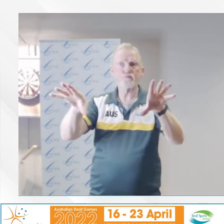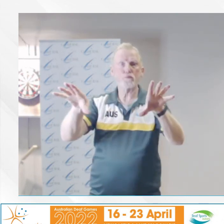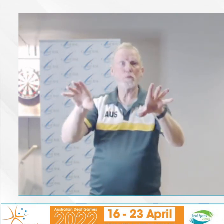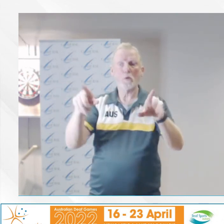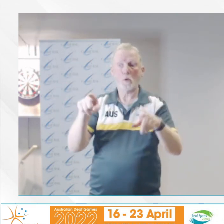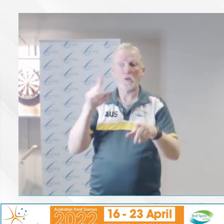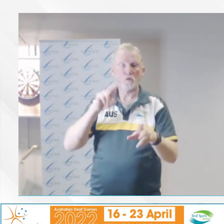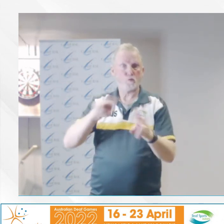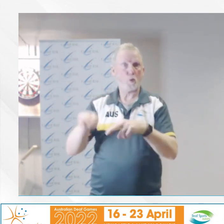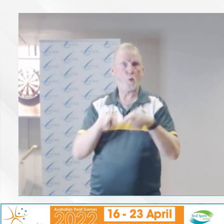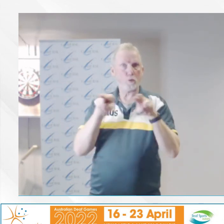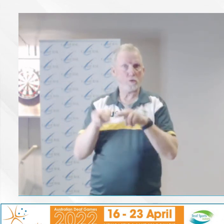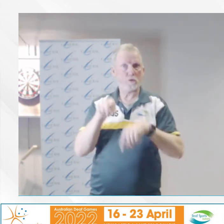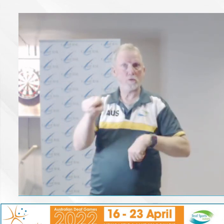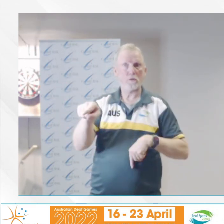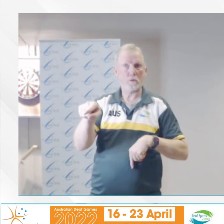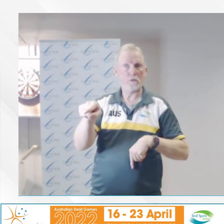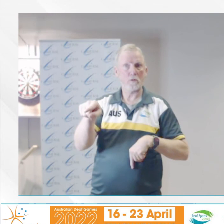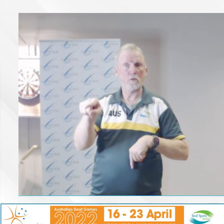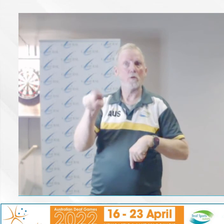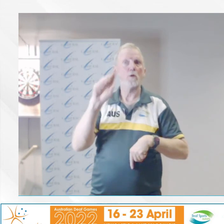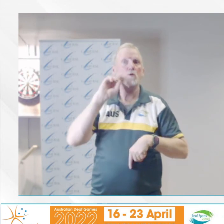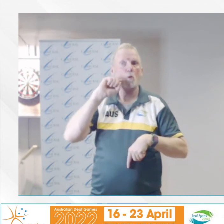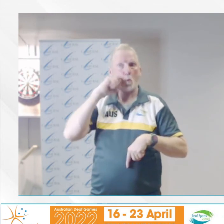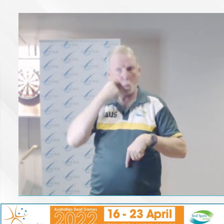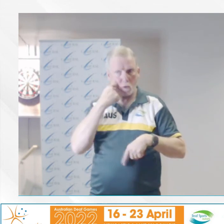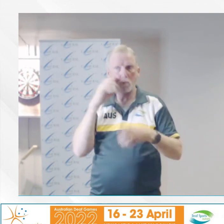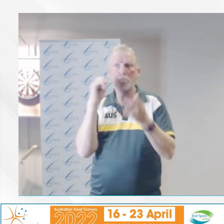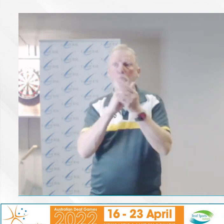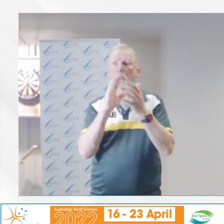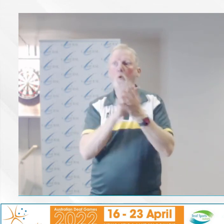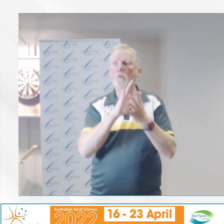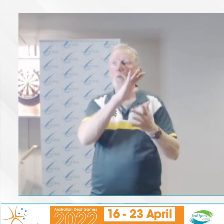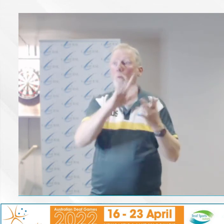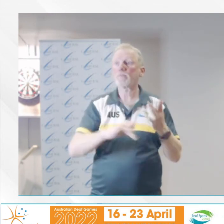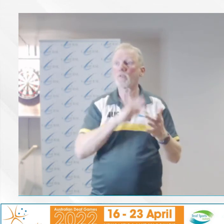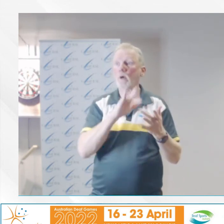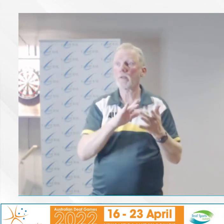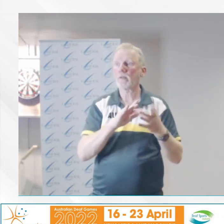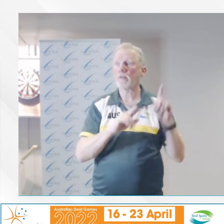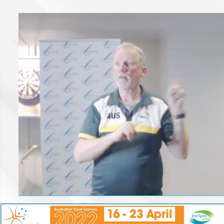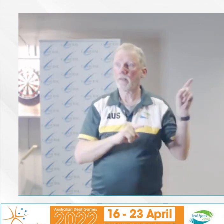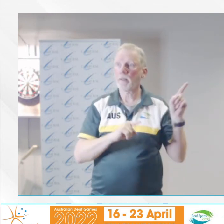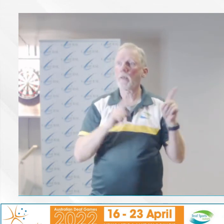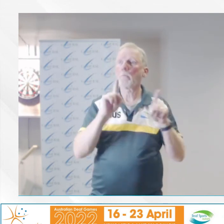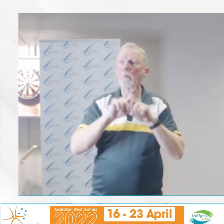tonight's facebook live has been recorded and that will be posted on our website